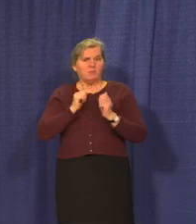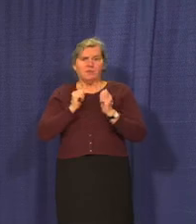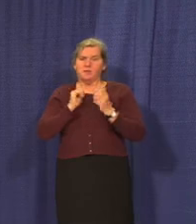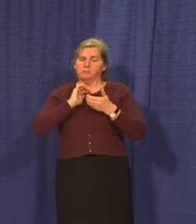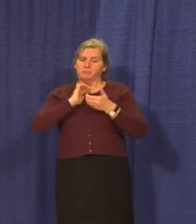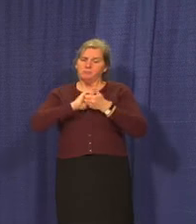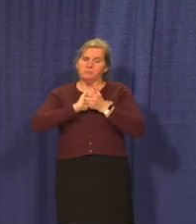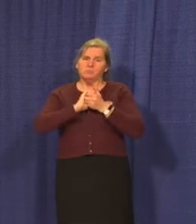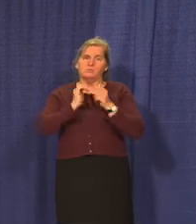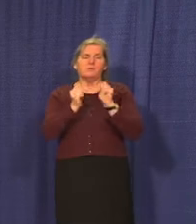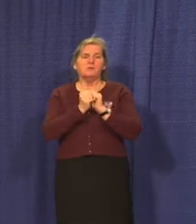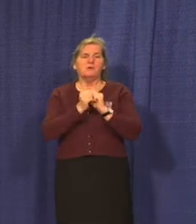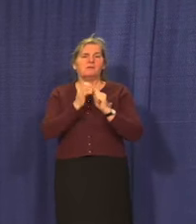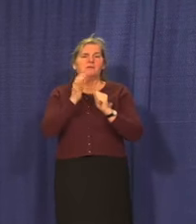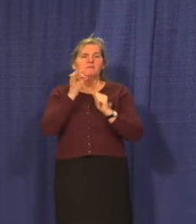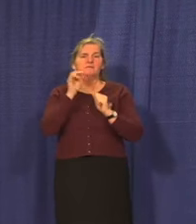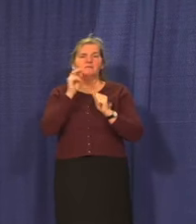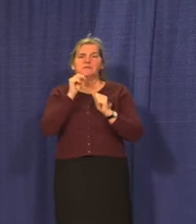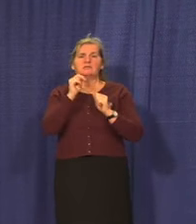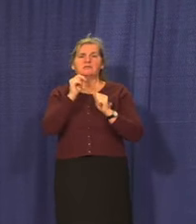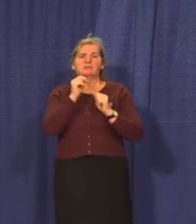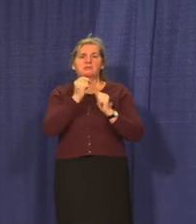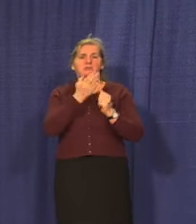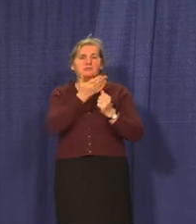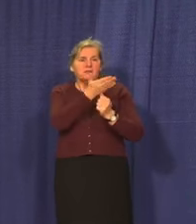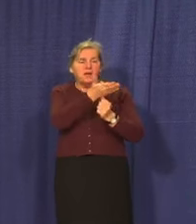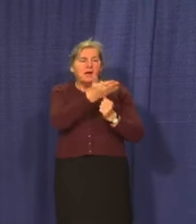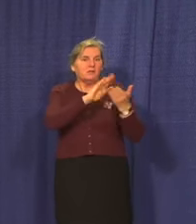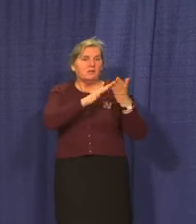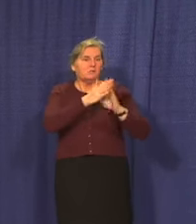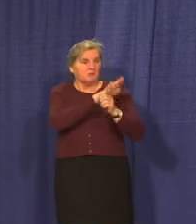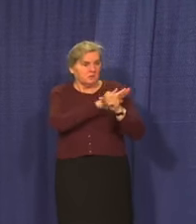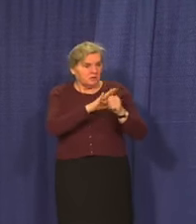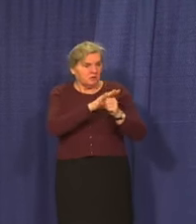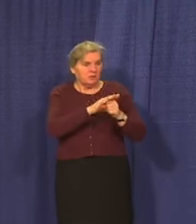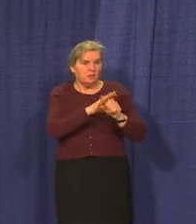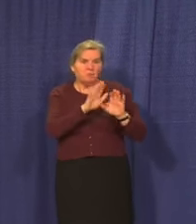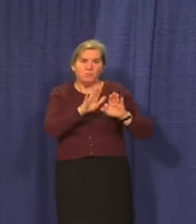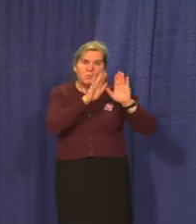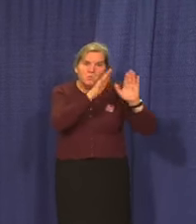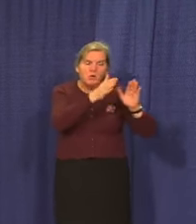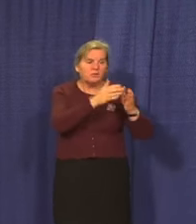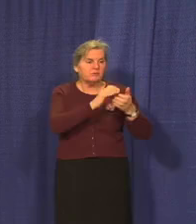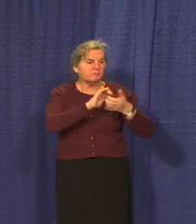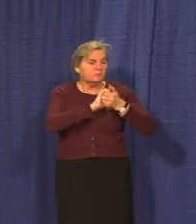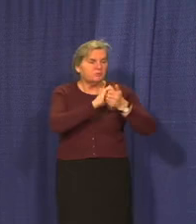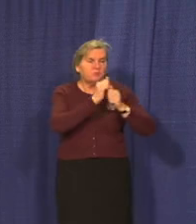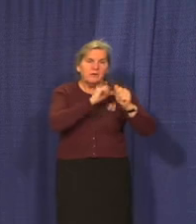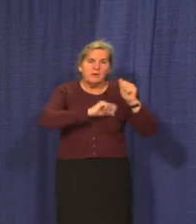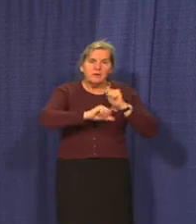WITH THE FIRST NATION ON THIS INITIATIVE AS WELL. I THE MINISTER AND HIS TEAM HAVE DONE AN EXCEPTIONAL JOB TO